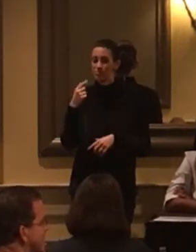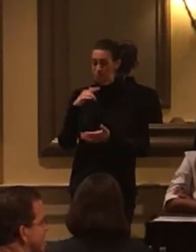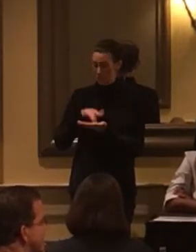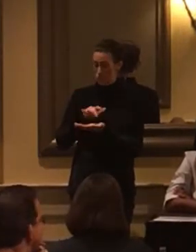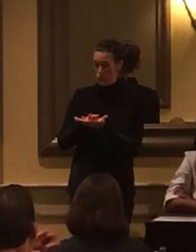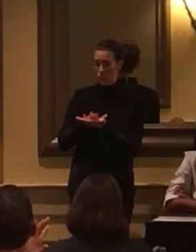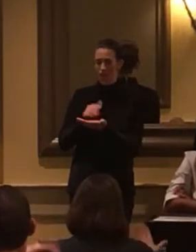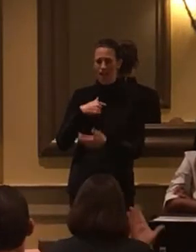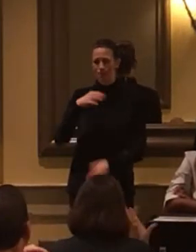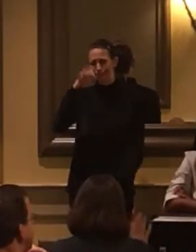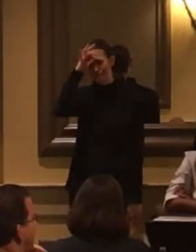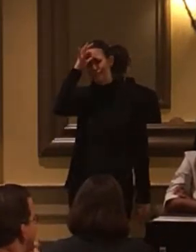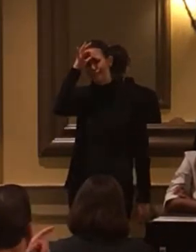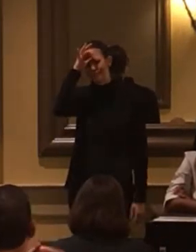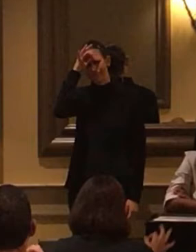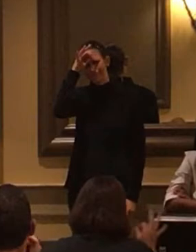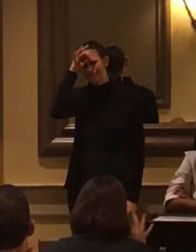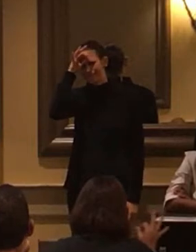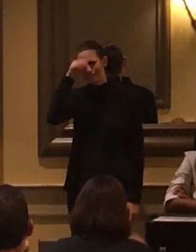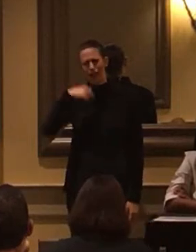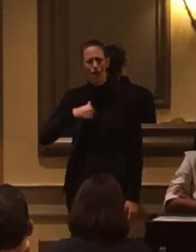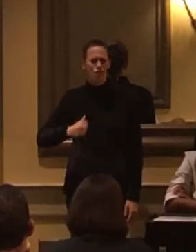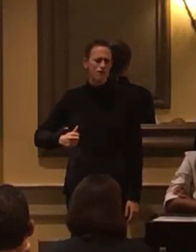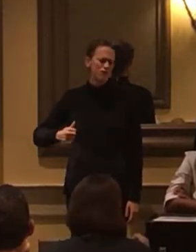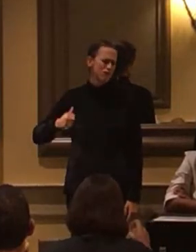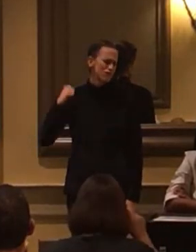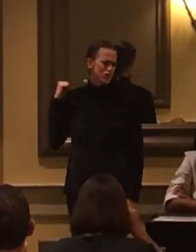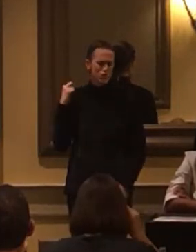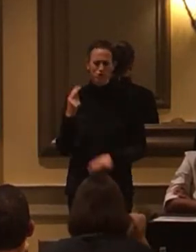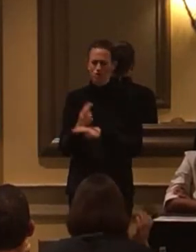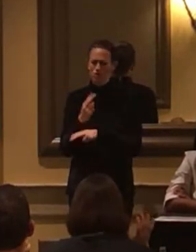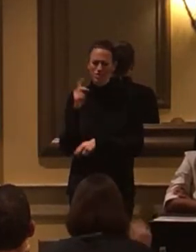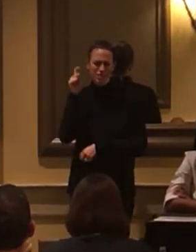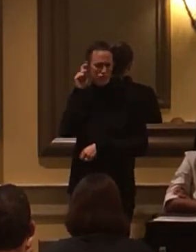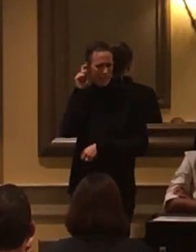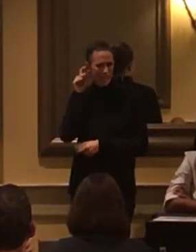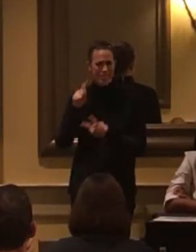I... I refused to wear my hearing aid. I refused to accept any services